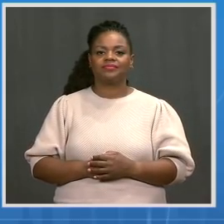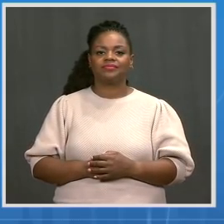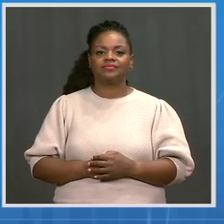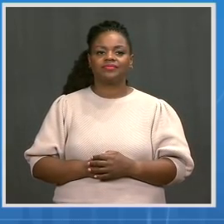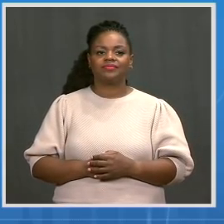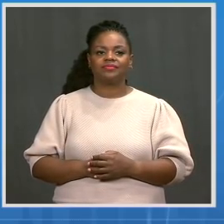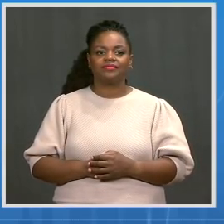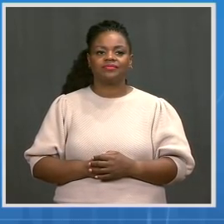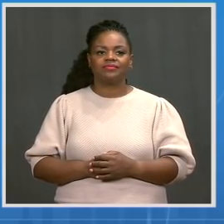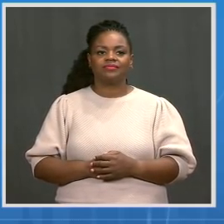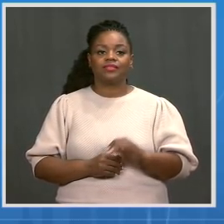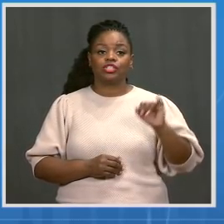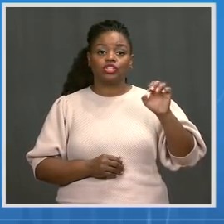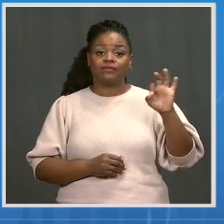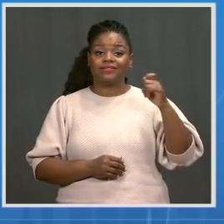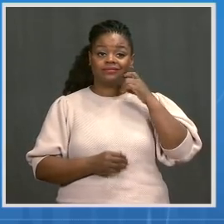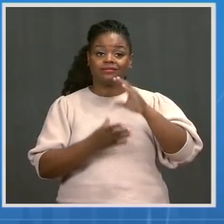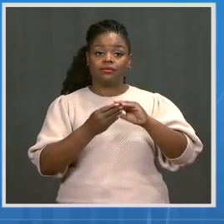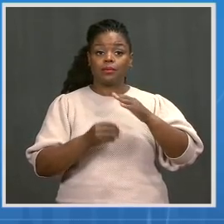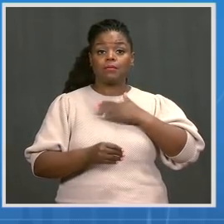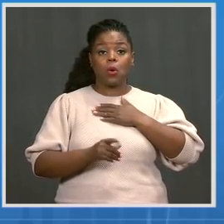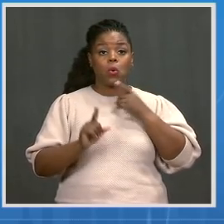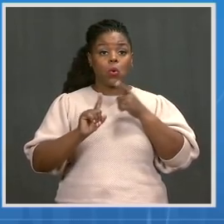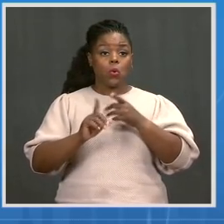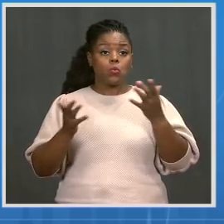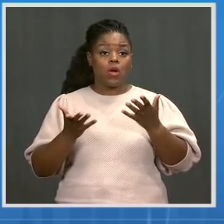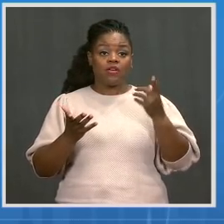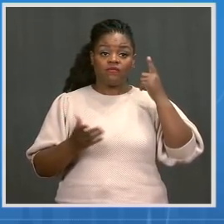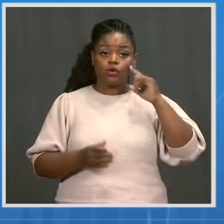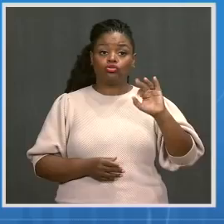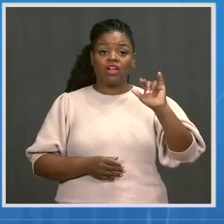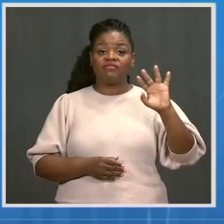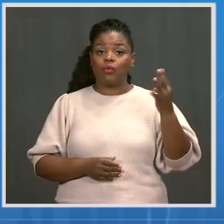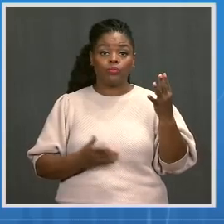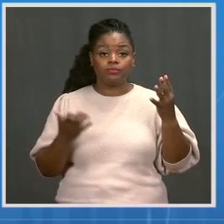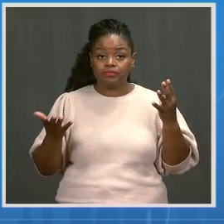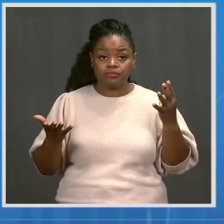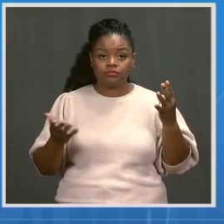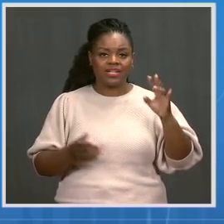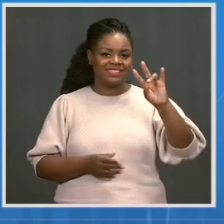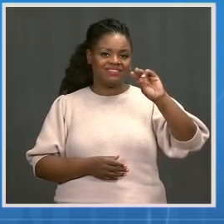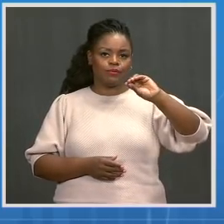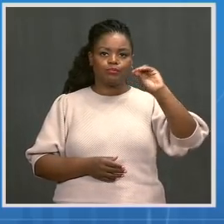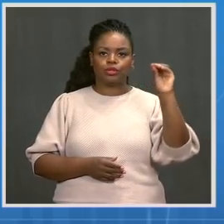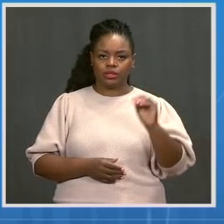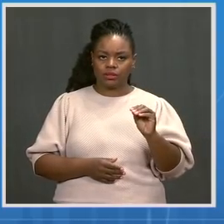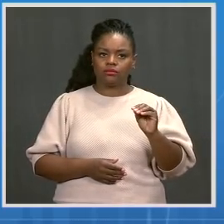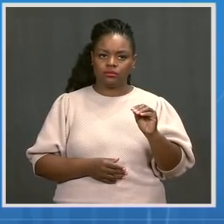our aspirational goal for July 4th was 70 percent of the adult population receiving at least one dose,